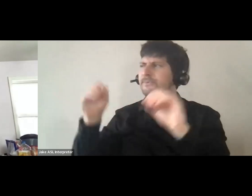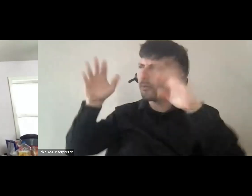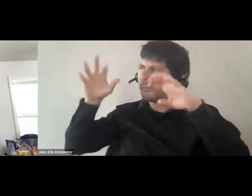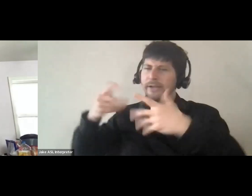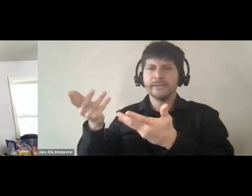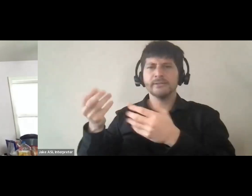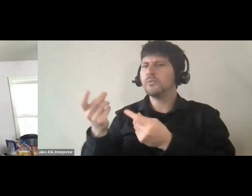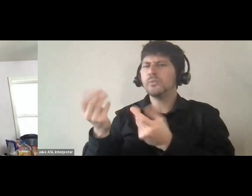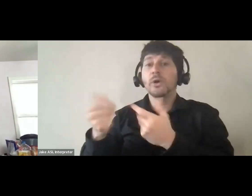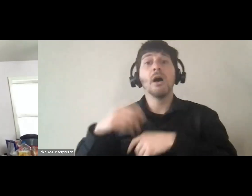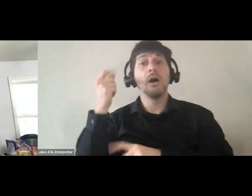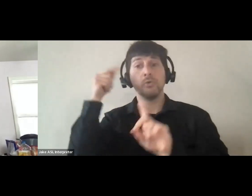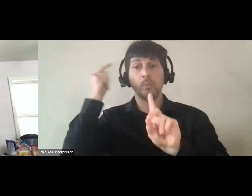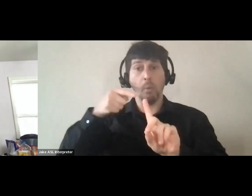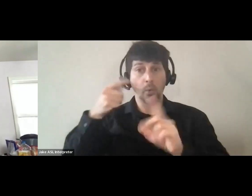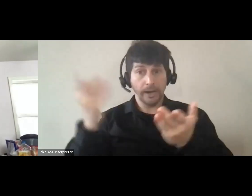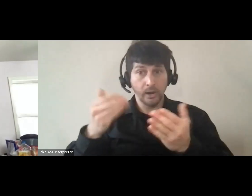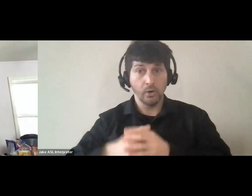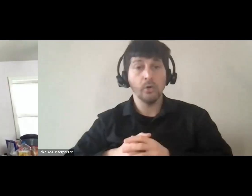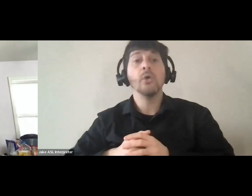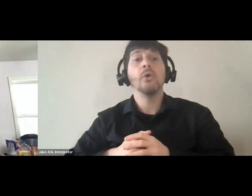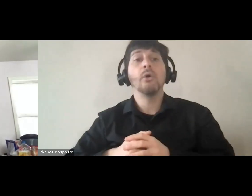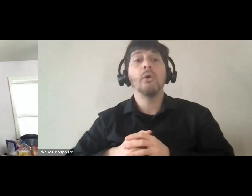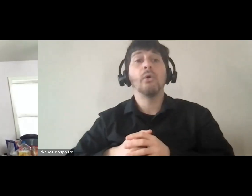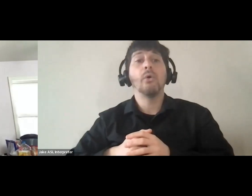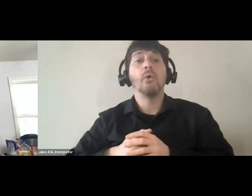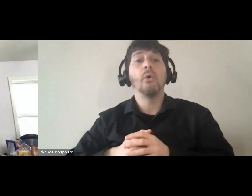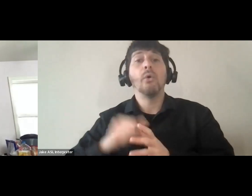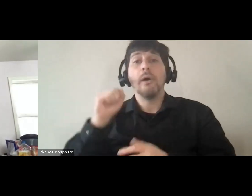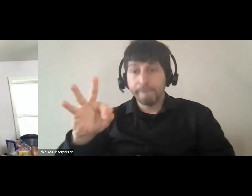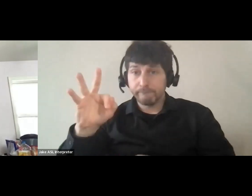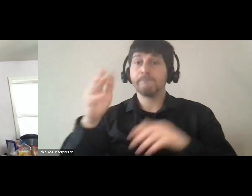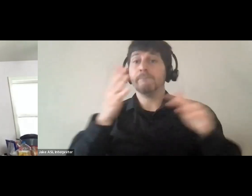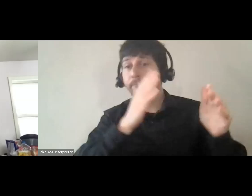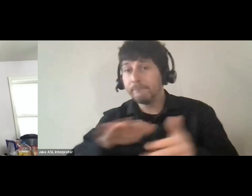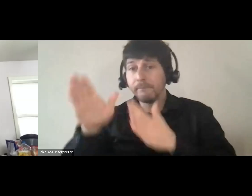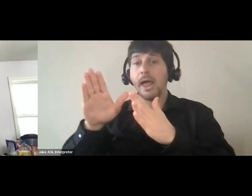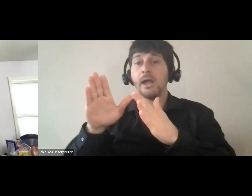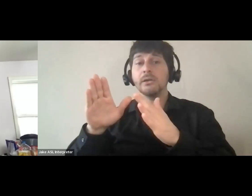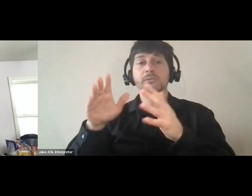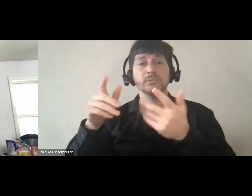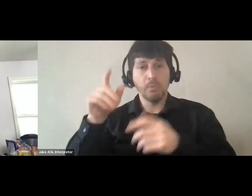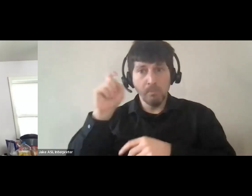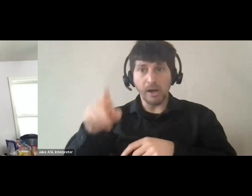We haven't gotten rain in years and this person is sit hearing with an umbrella.